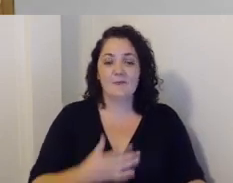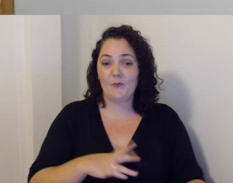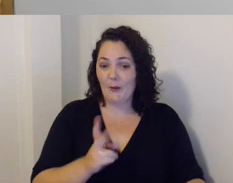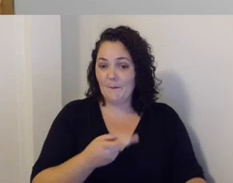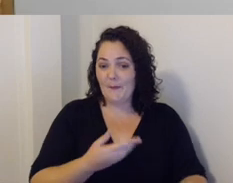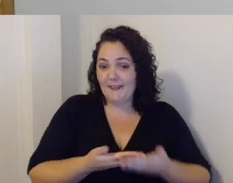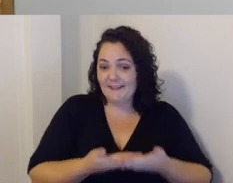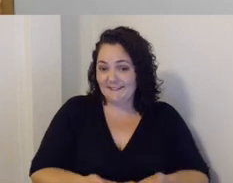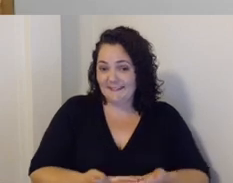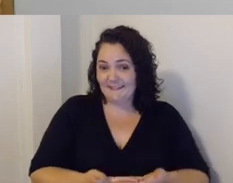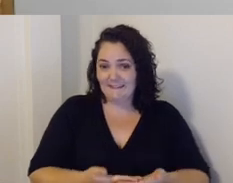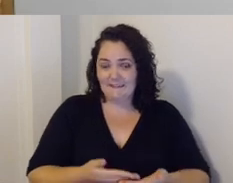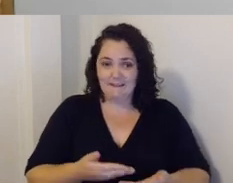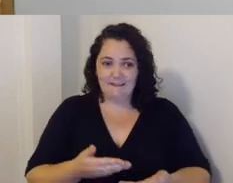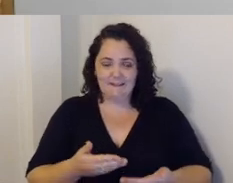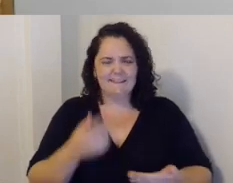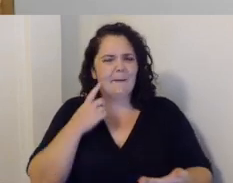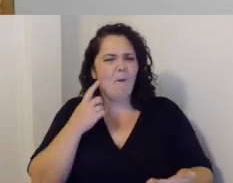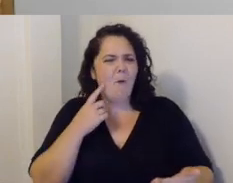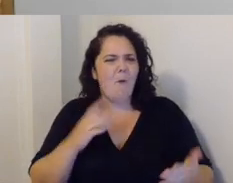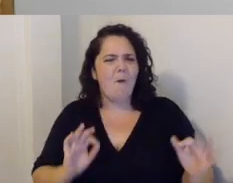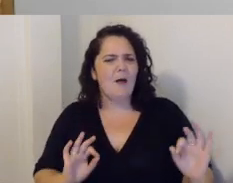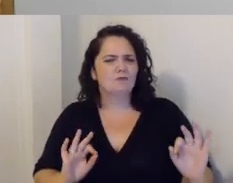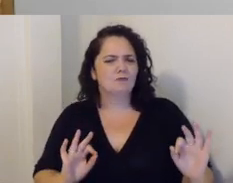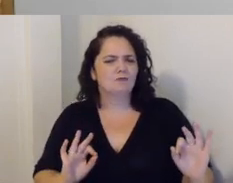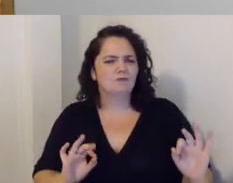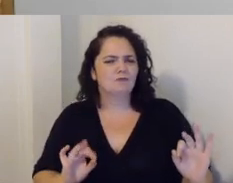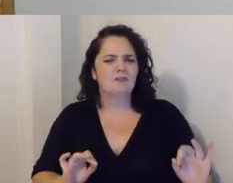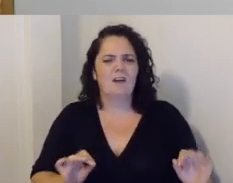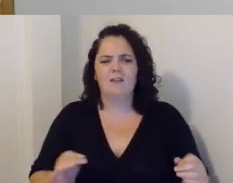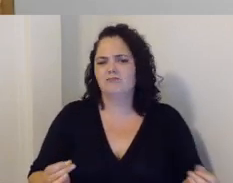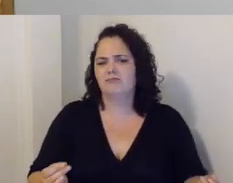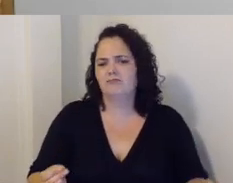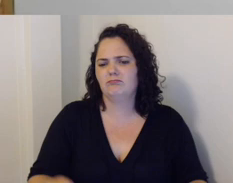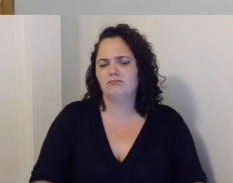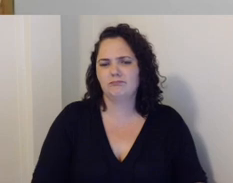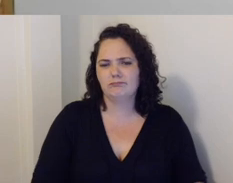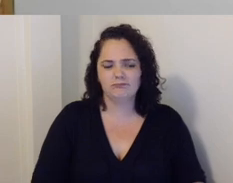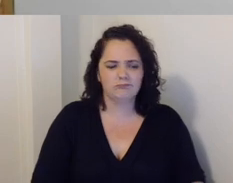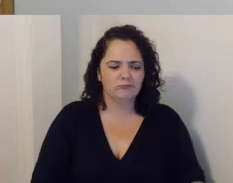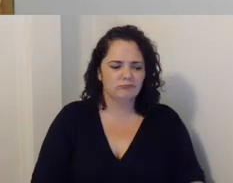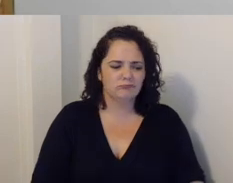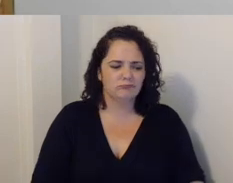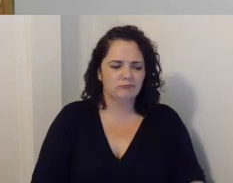simple pose to begin with something which is in tandem we were yeah two levels would be